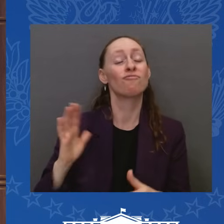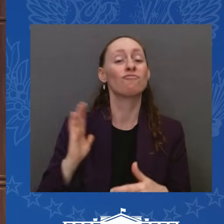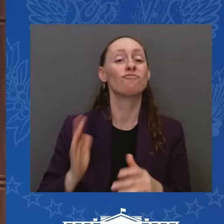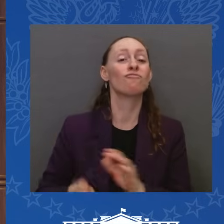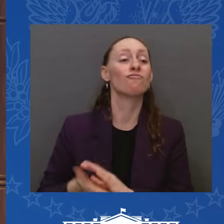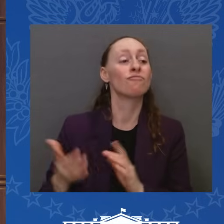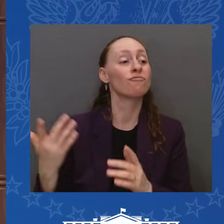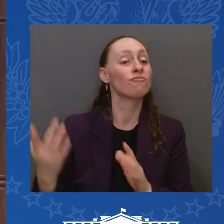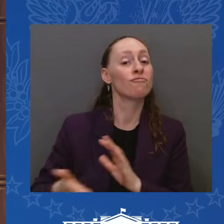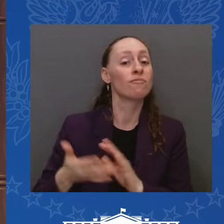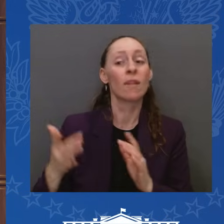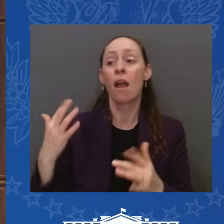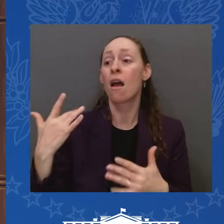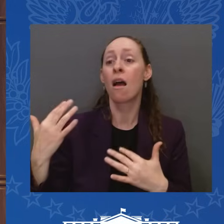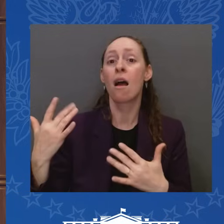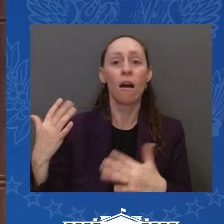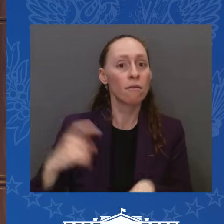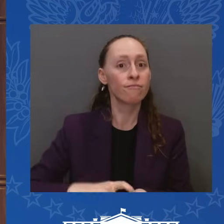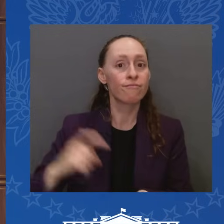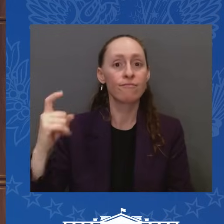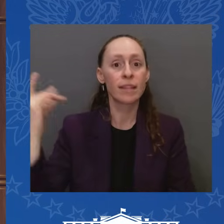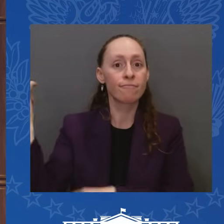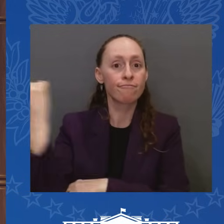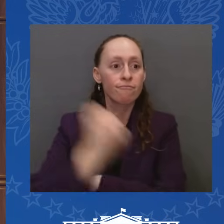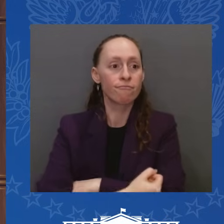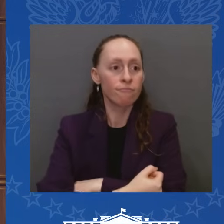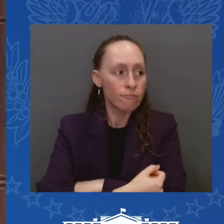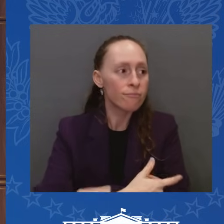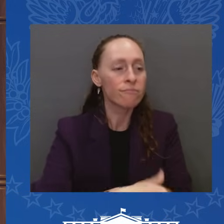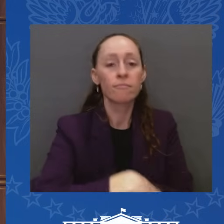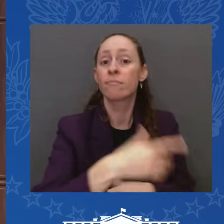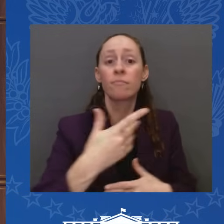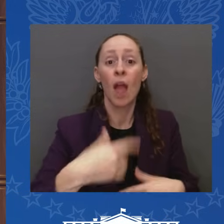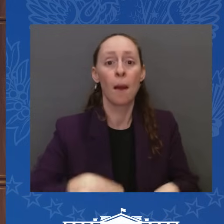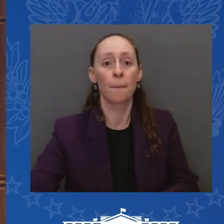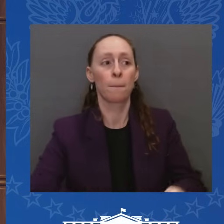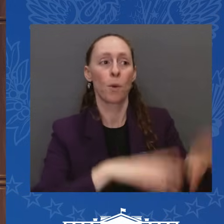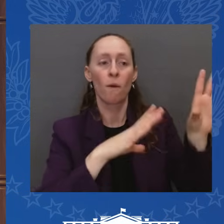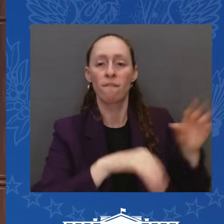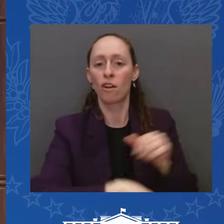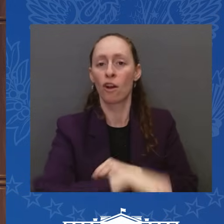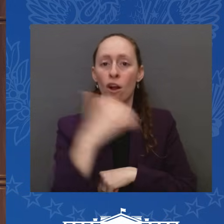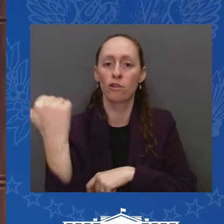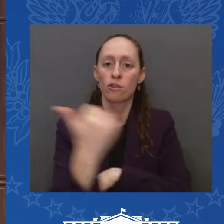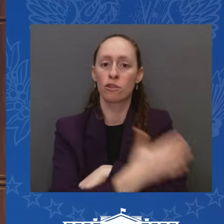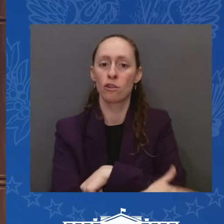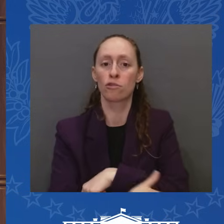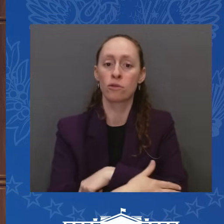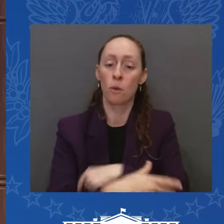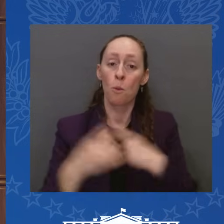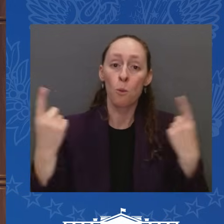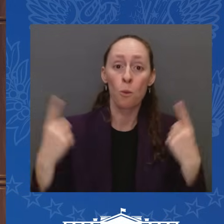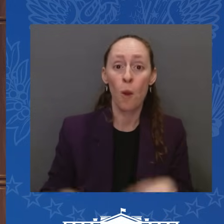these communities lost more than jobs. They lost a sense of -- their sense of dignity, of opportunity, a sense of pride.